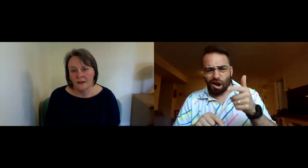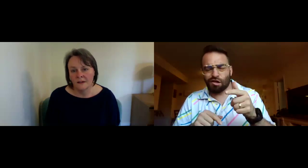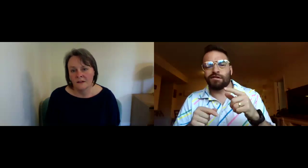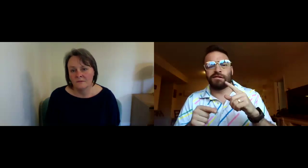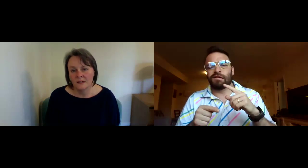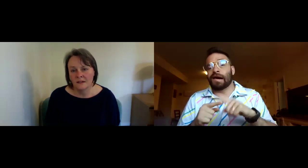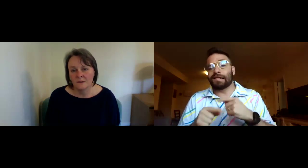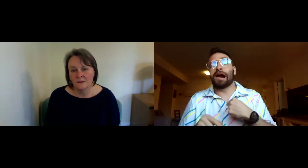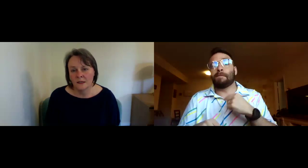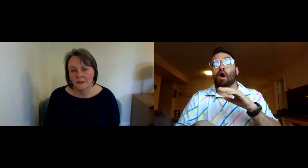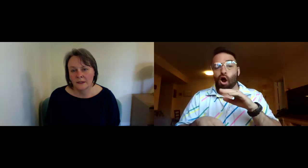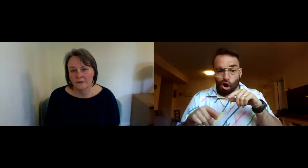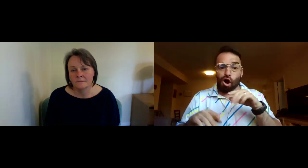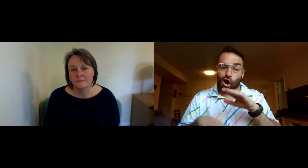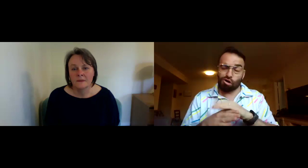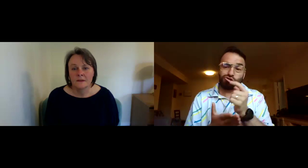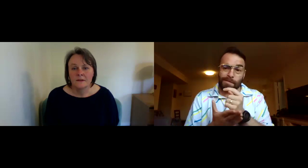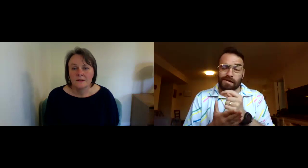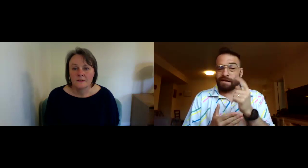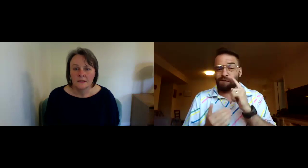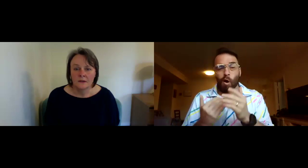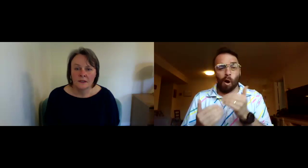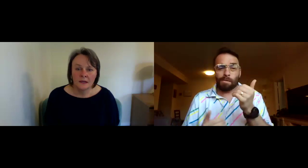I don't know, I don't know, it was a little while later. So anyway,